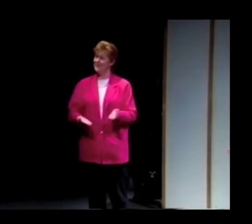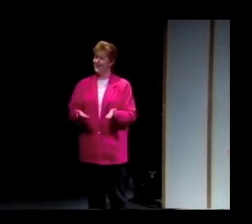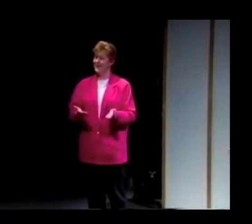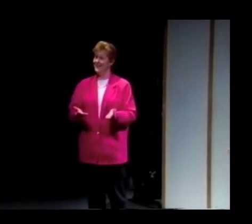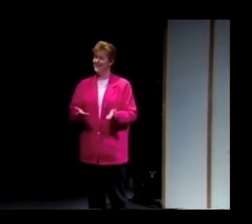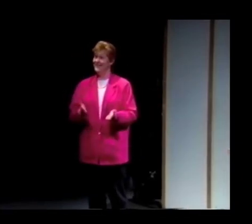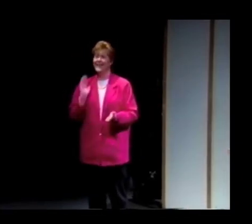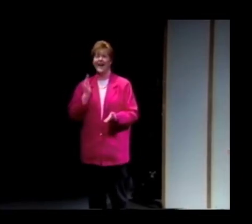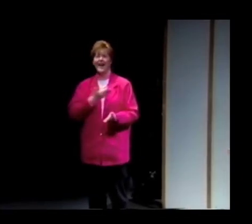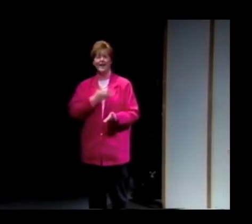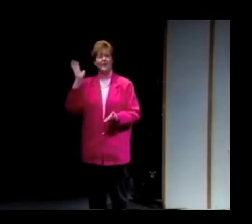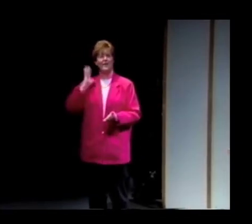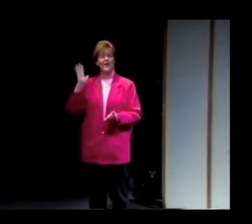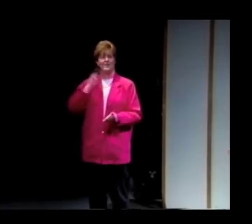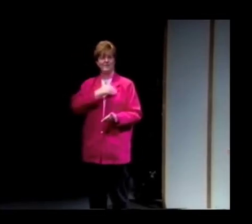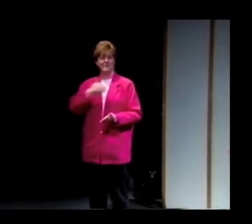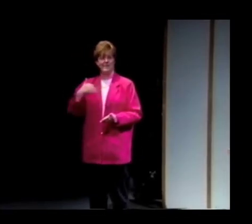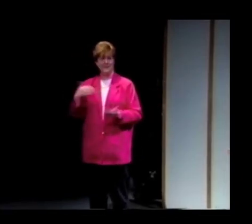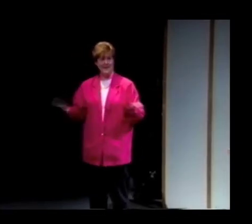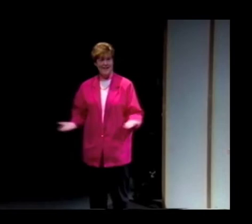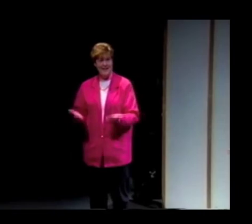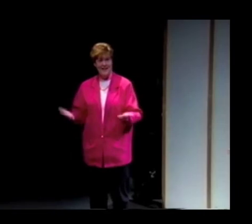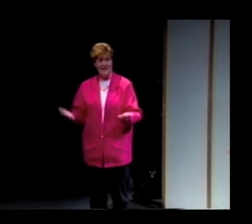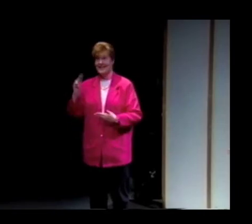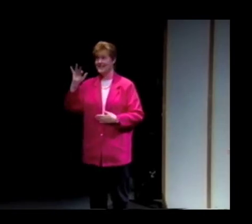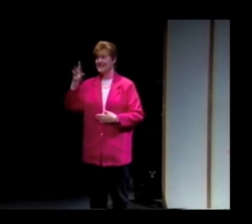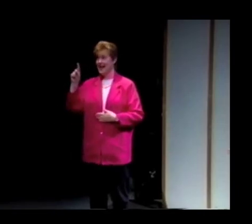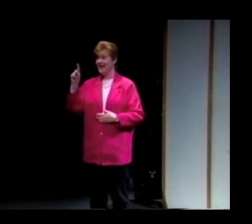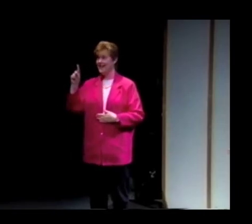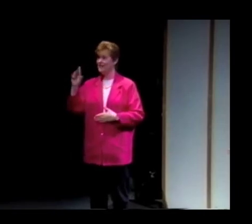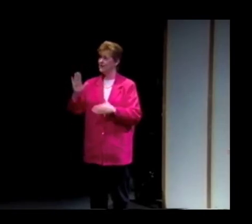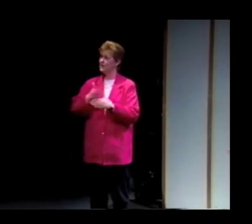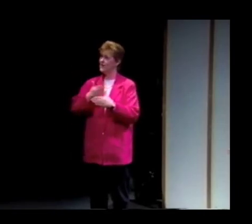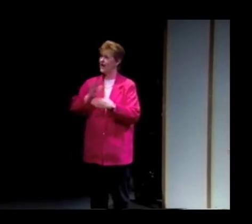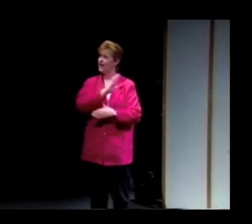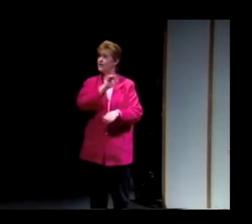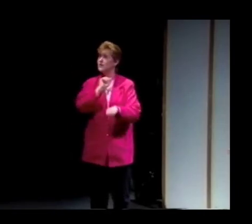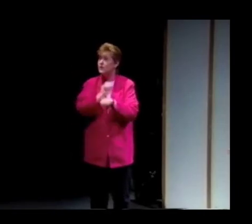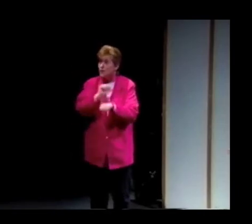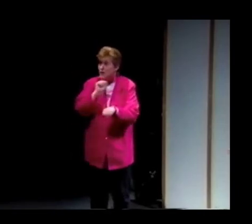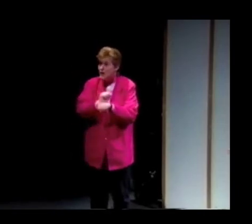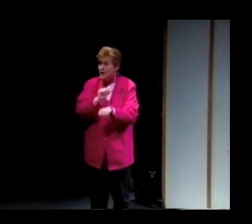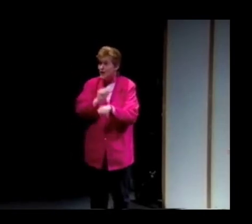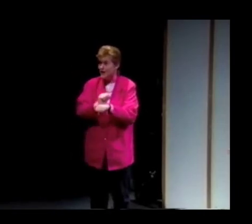AN ABSOLUTELY WONDERFUL PRESENTATION AND INVITED HIM TO COME HERE, SO--